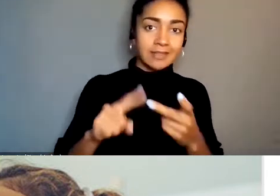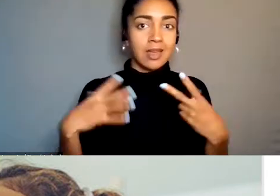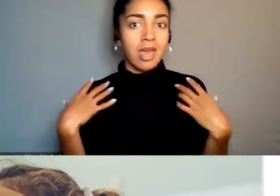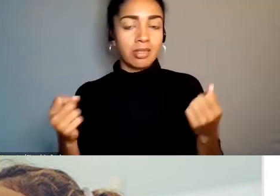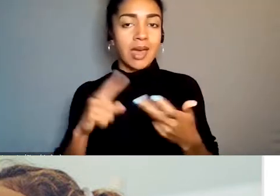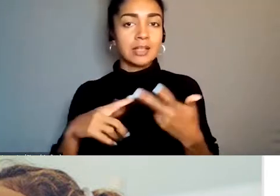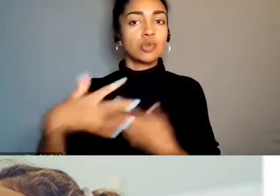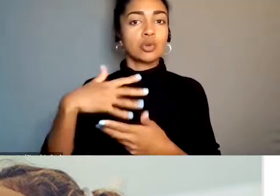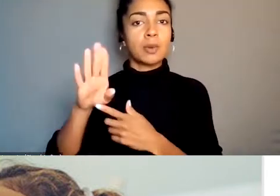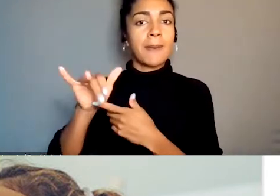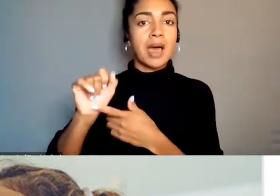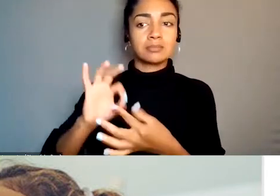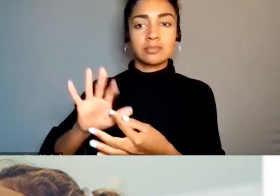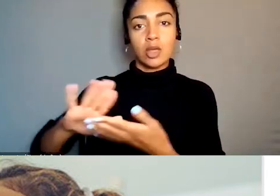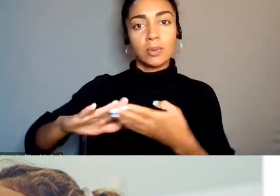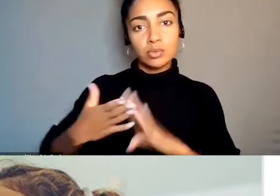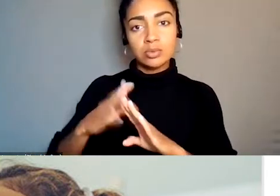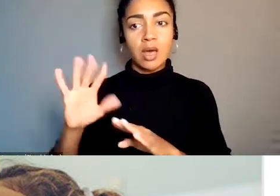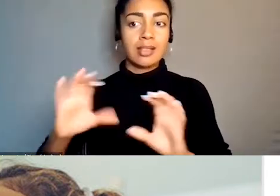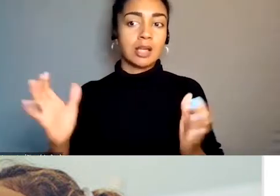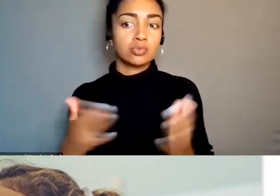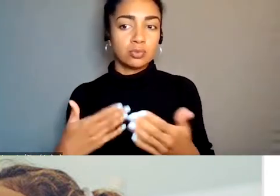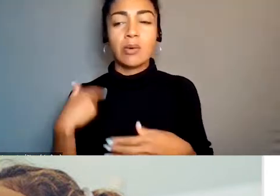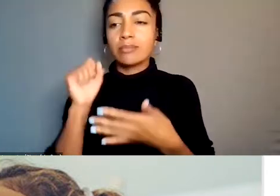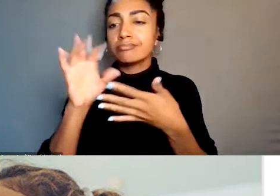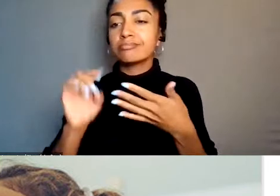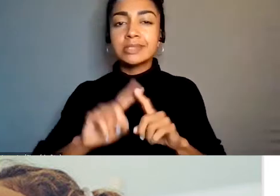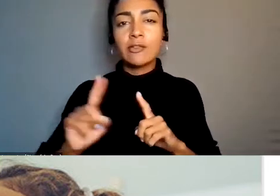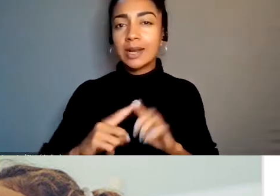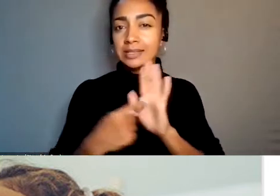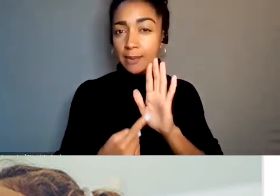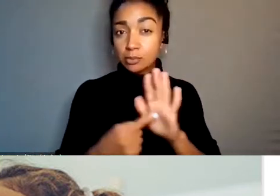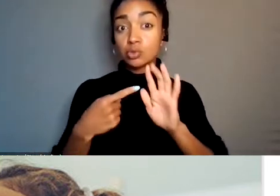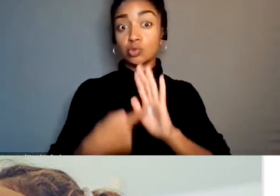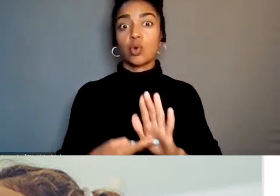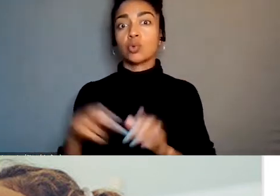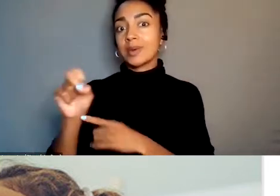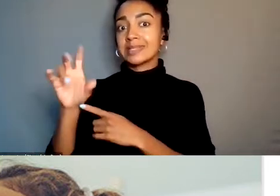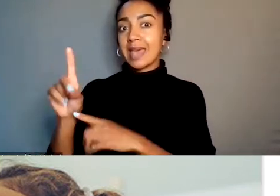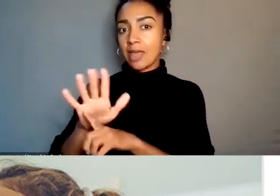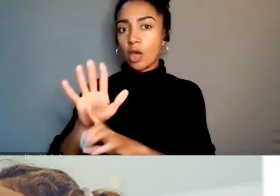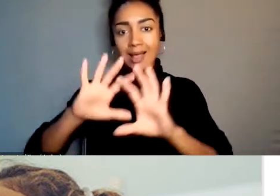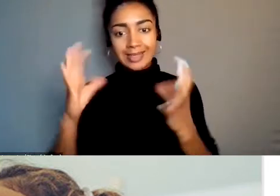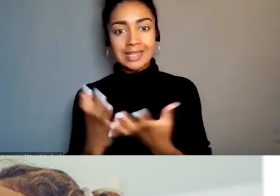I want to share just a few examples to illustrate some of USAID's holistic and cross sector support to help adolescent girls overcome these challenges last year. If we could move